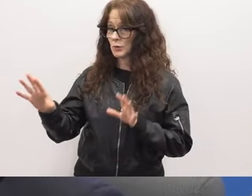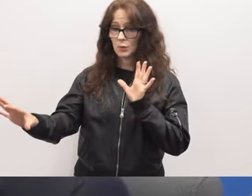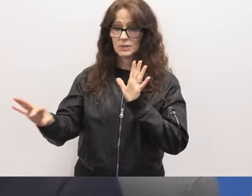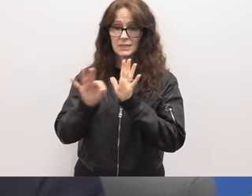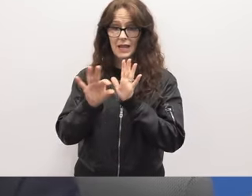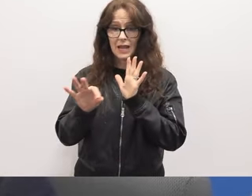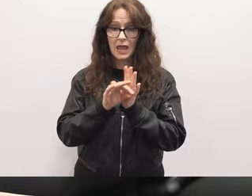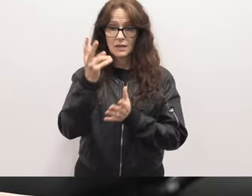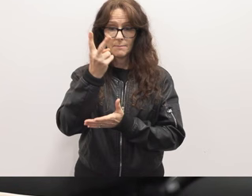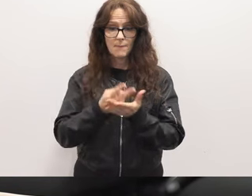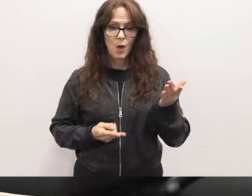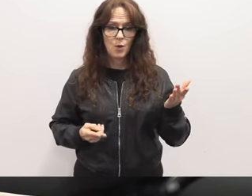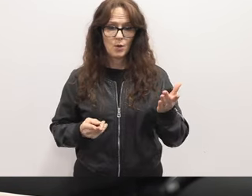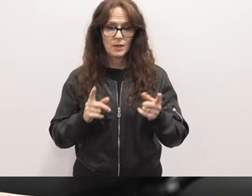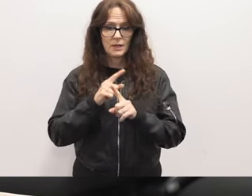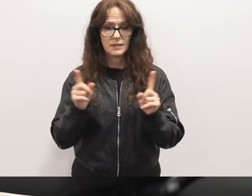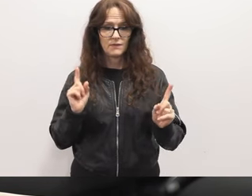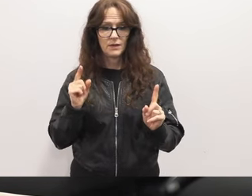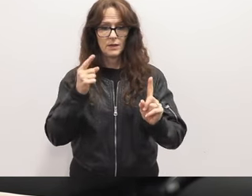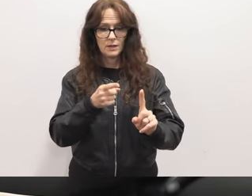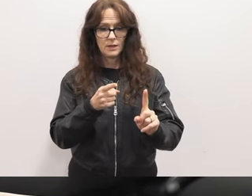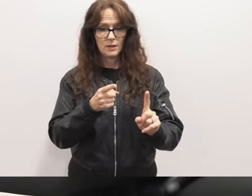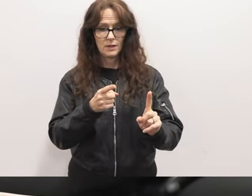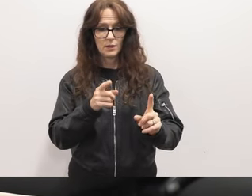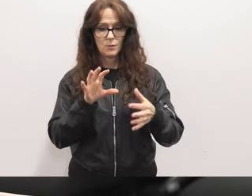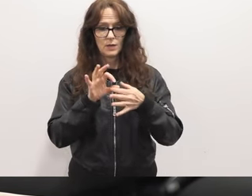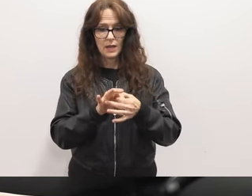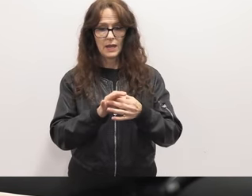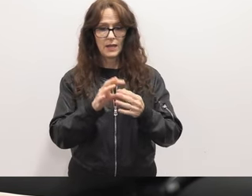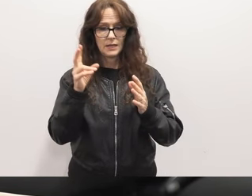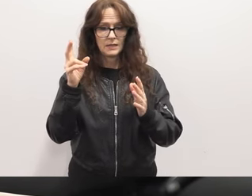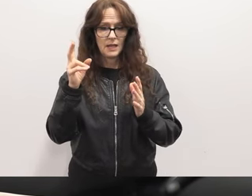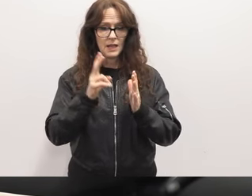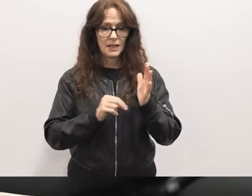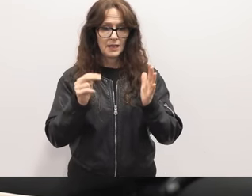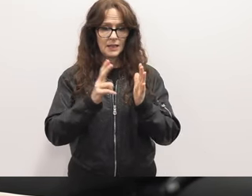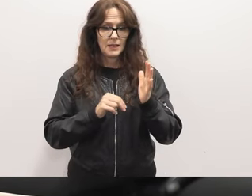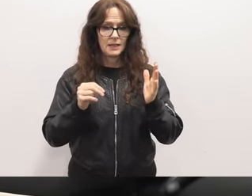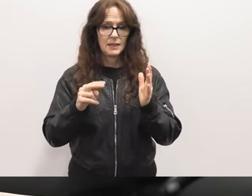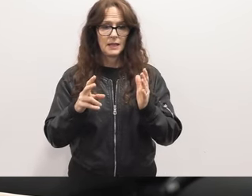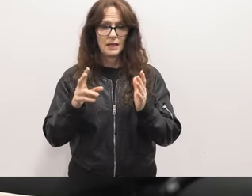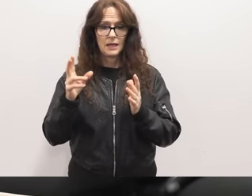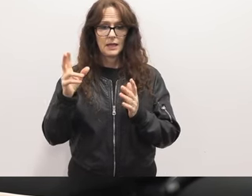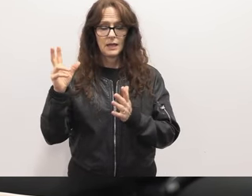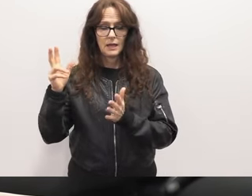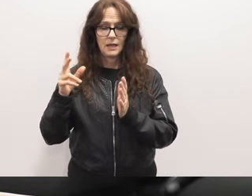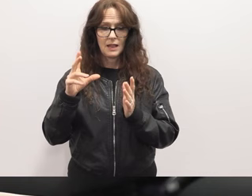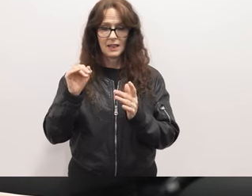with different intents around literacy and around reading. So the first goal obviously represents this acceleration